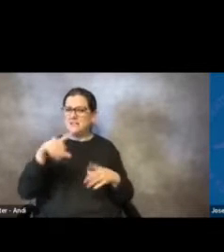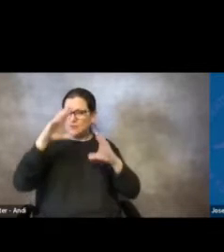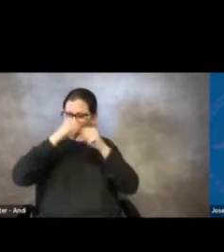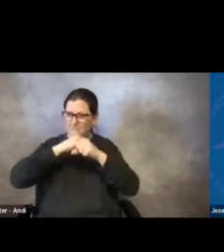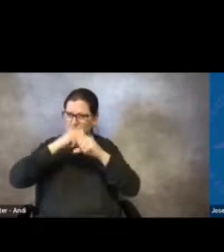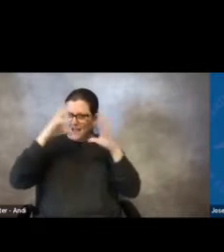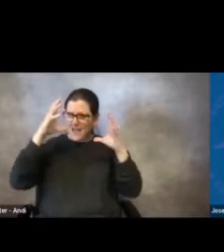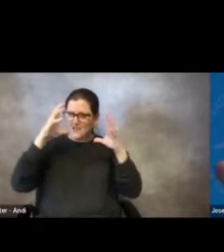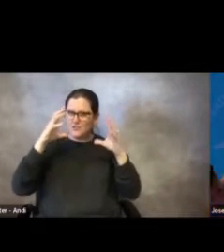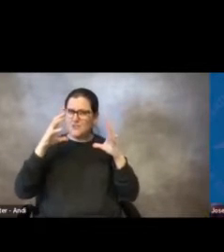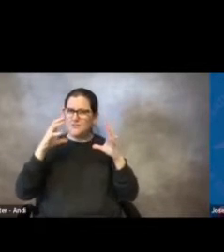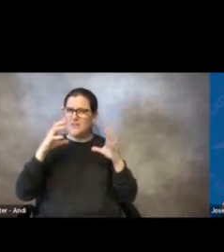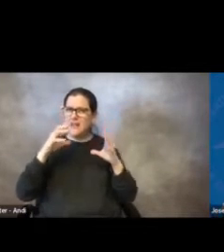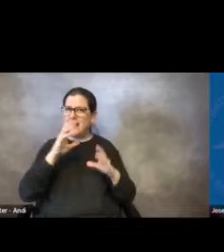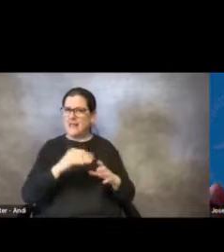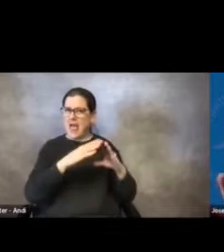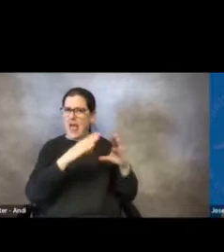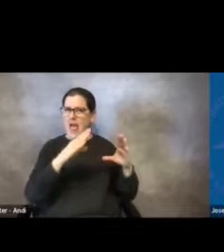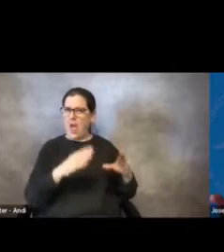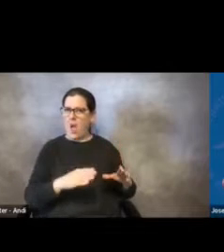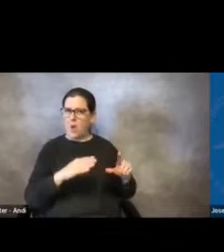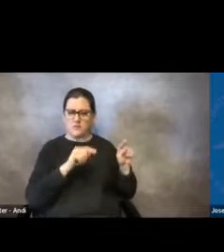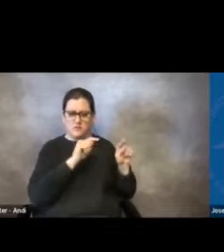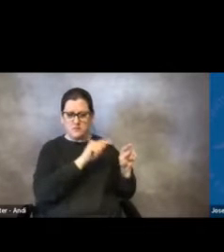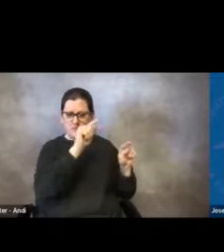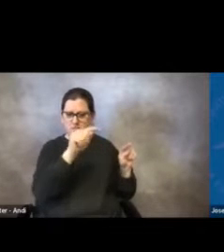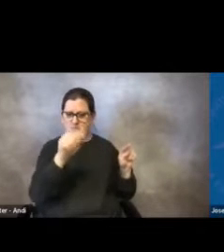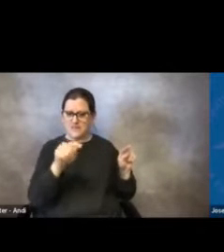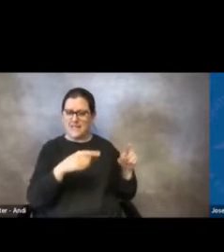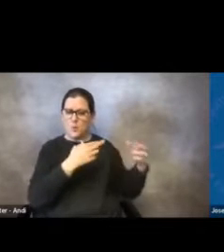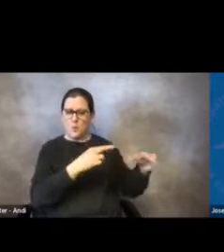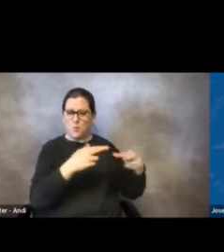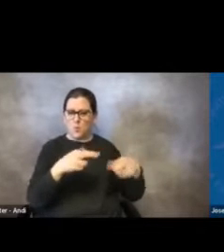parts of this house represent different aspects or programs.